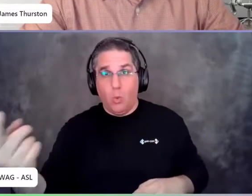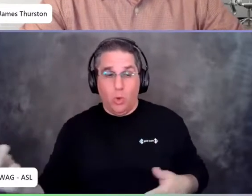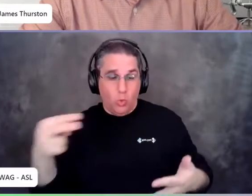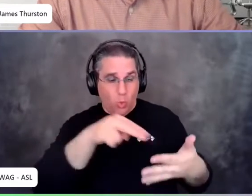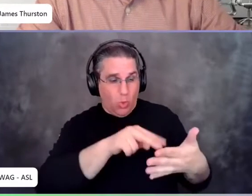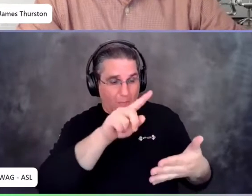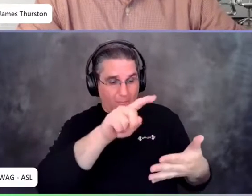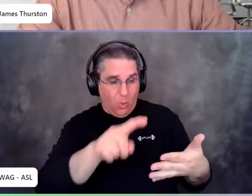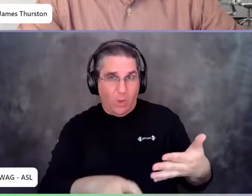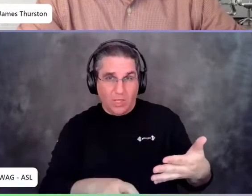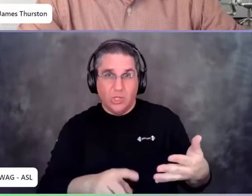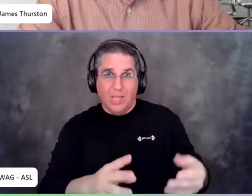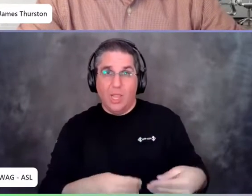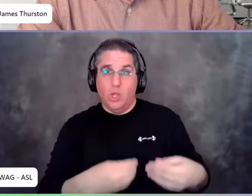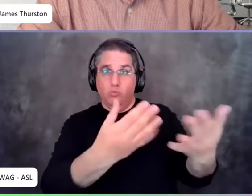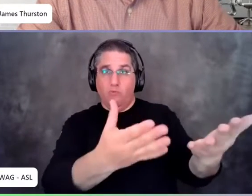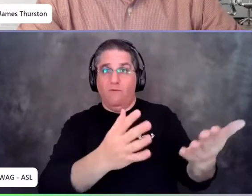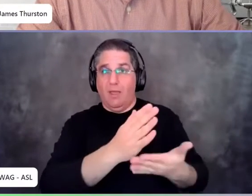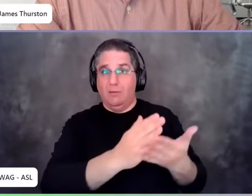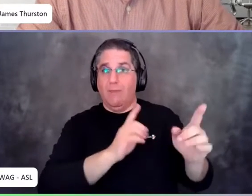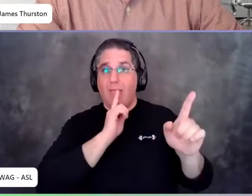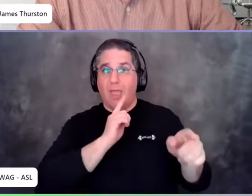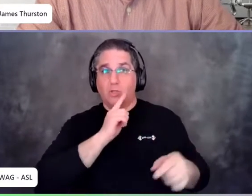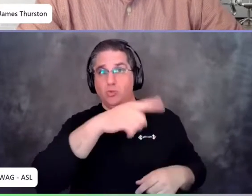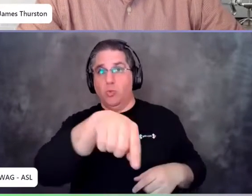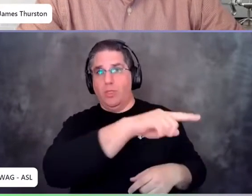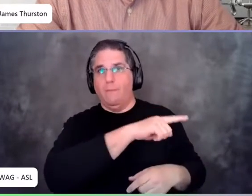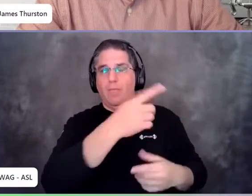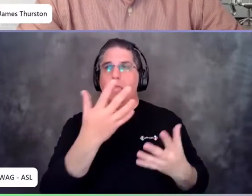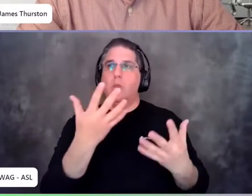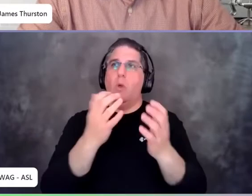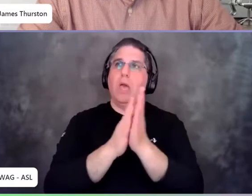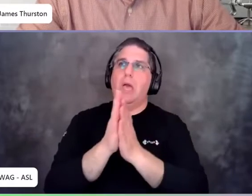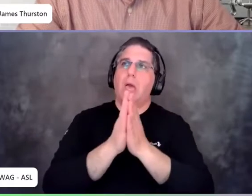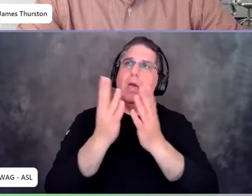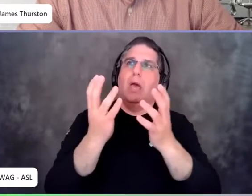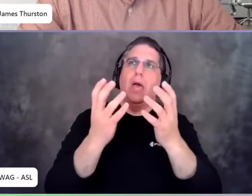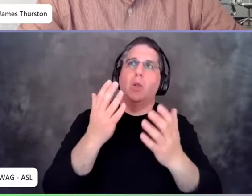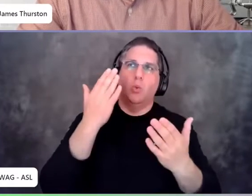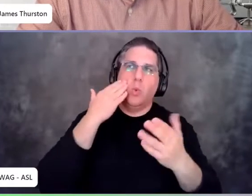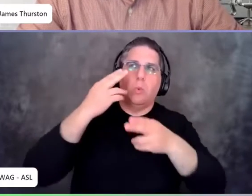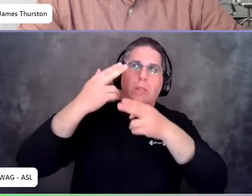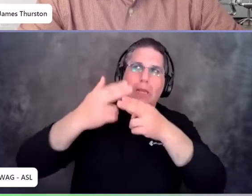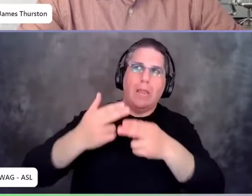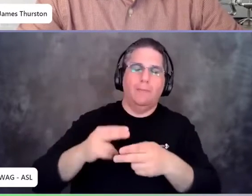different types of models, in different situations and so, maybe when you go back to the